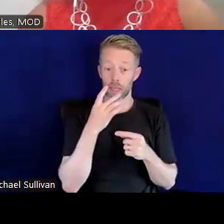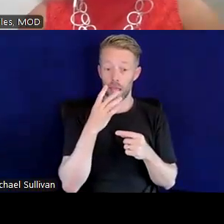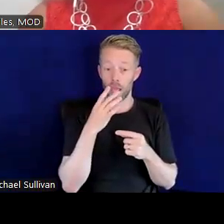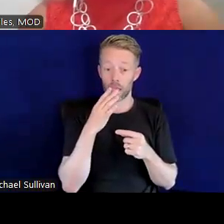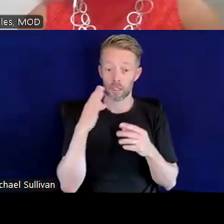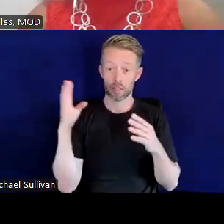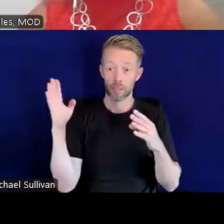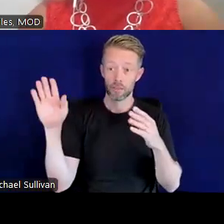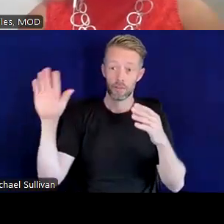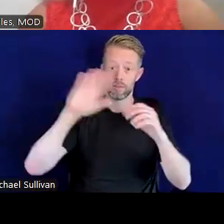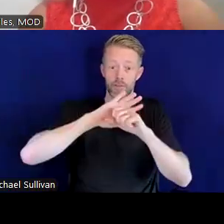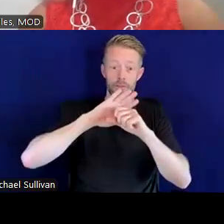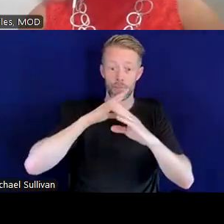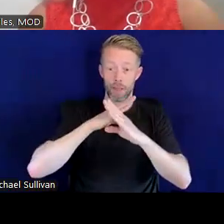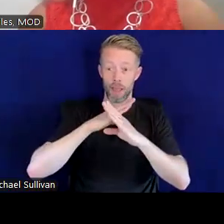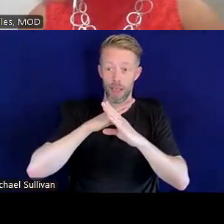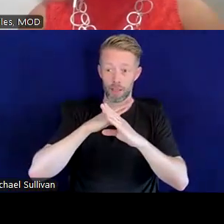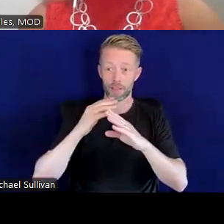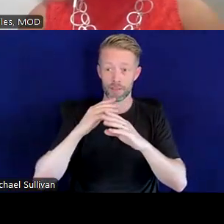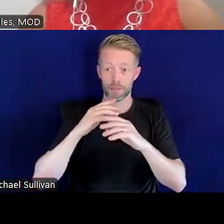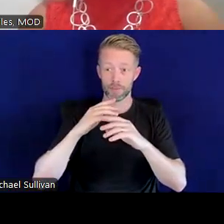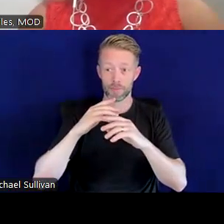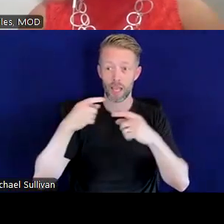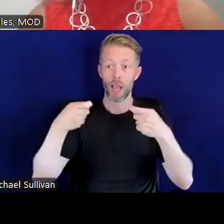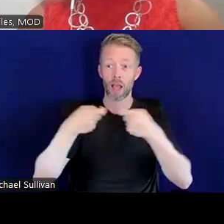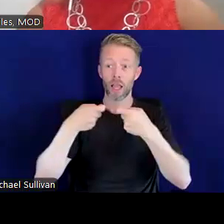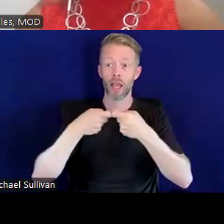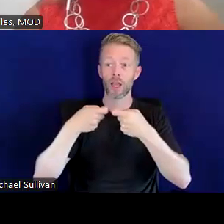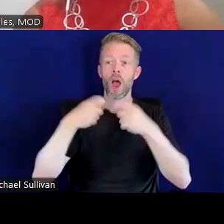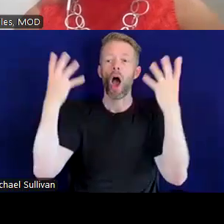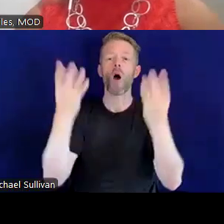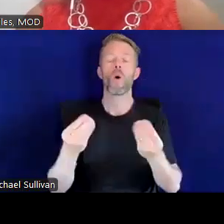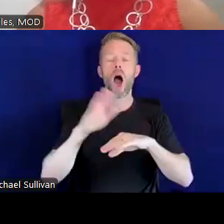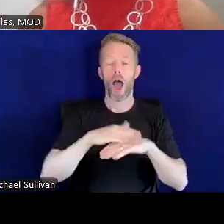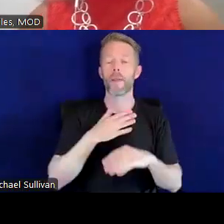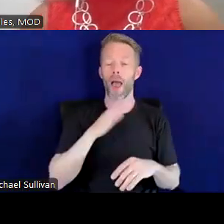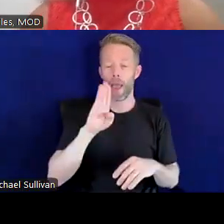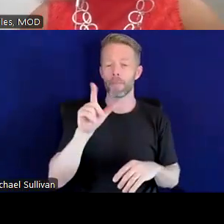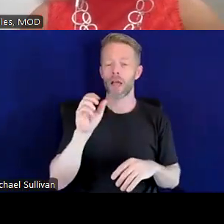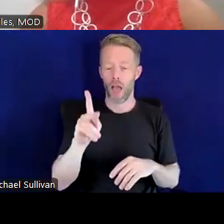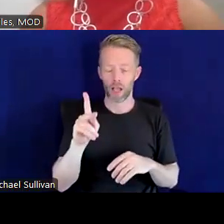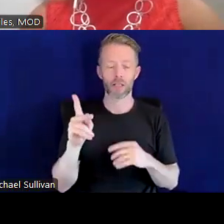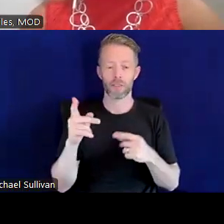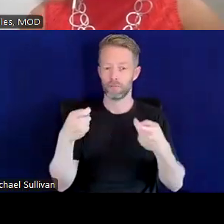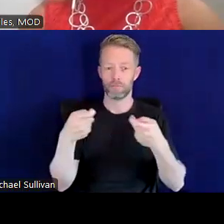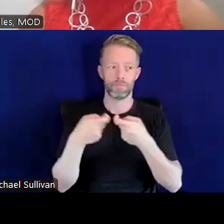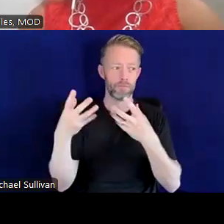on my block. Sarah: Oh my gosh. Richard: So going back